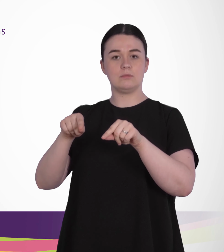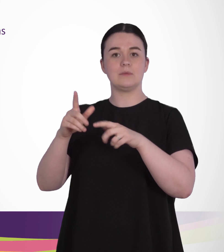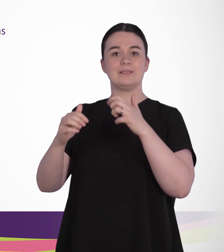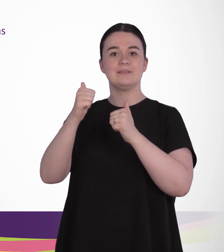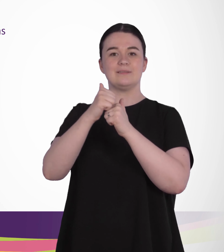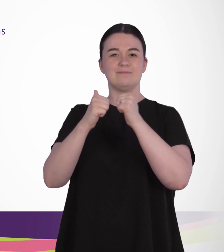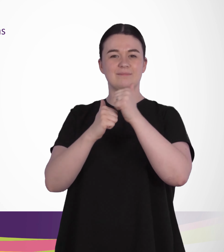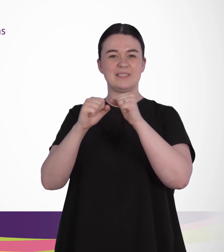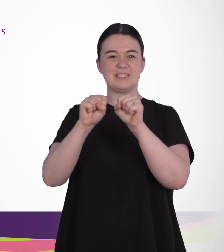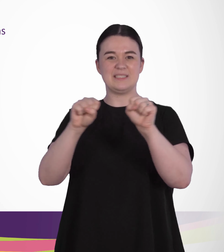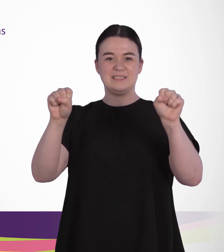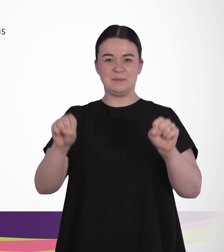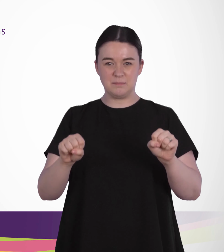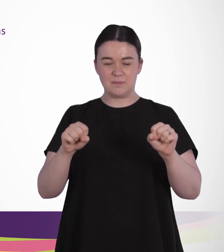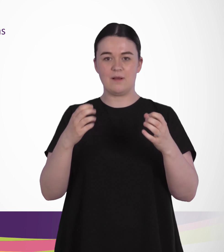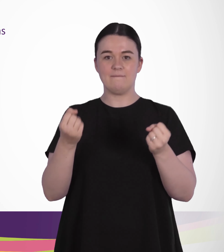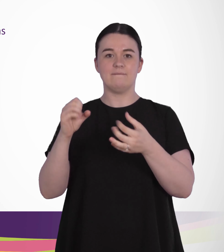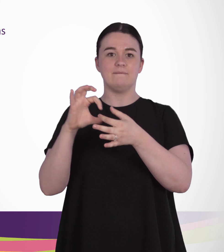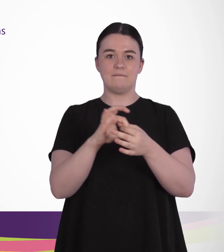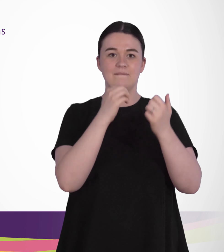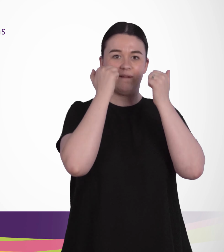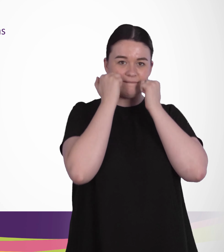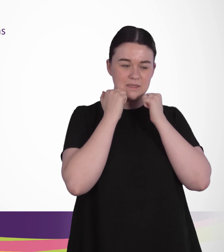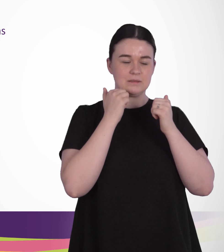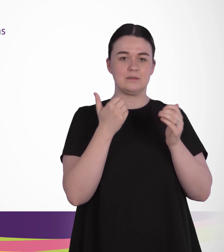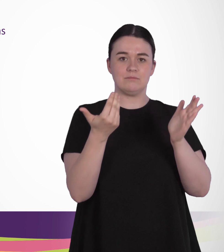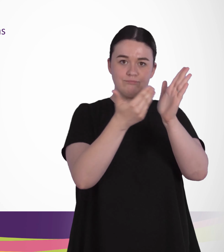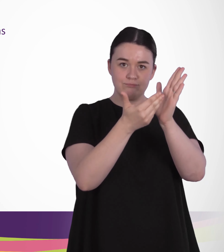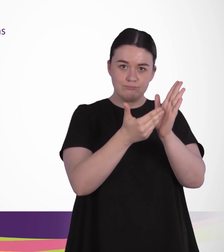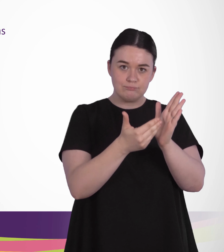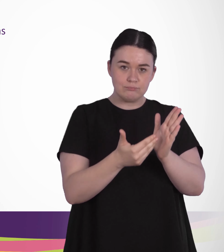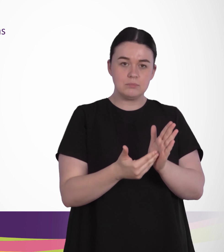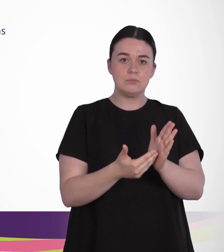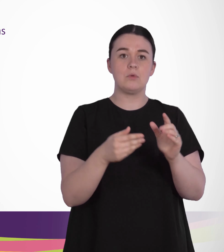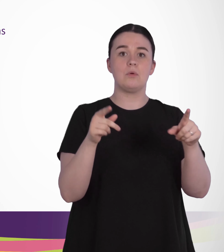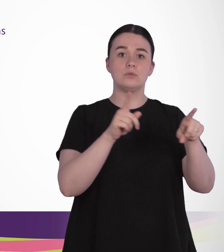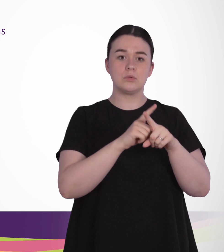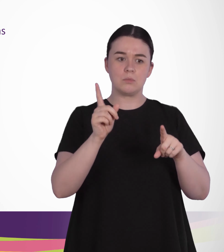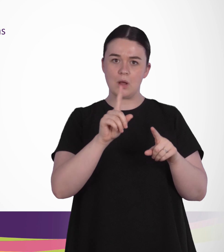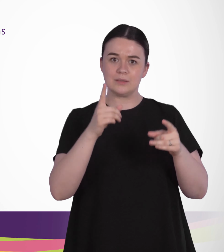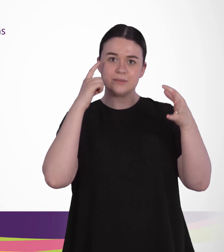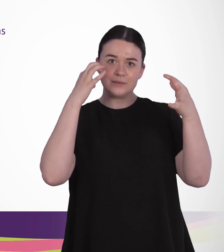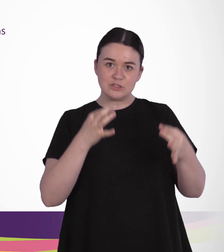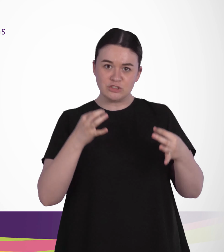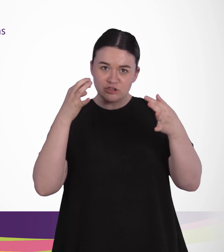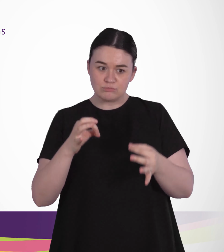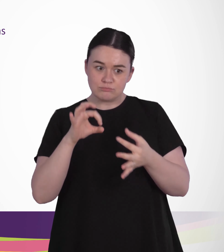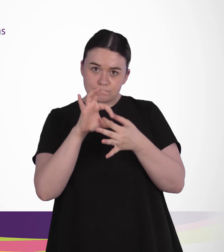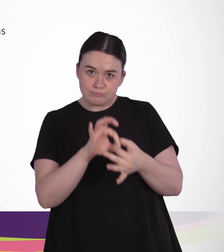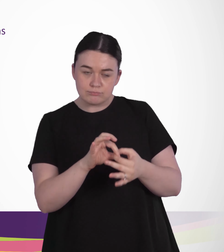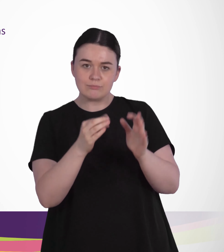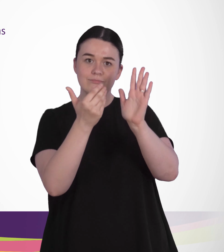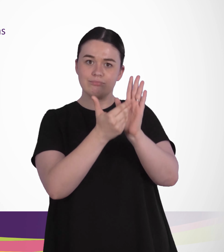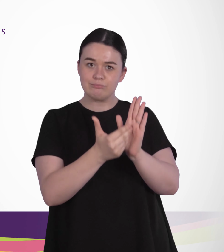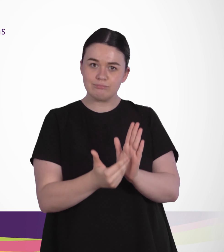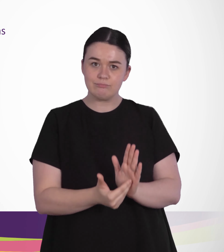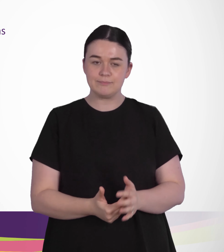systematically building evidence, and grounding decisions in evidence.